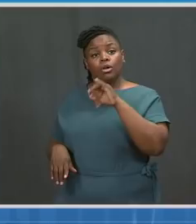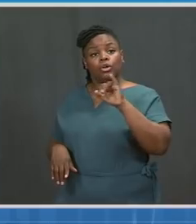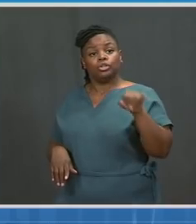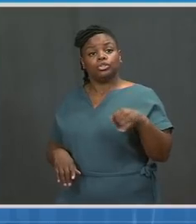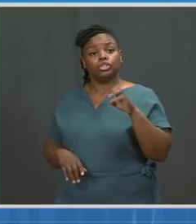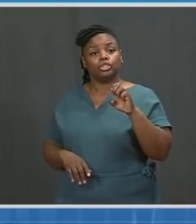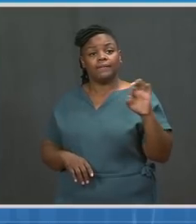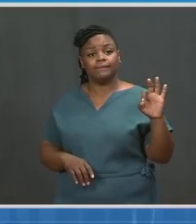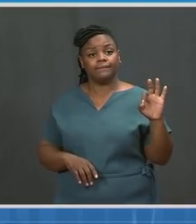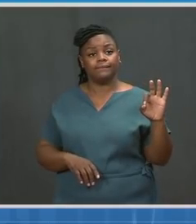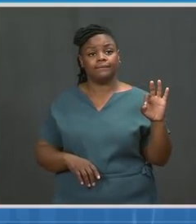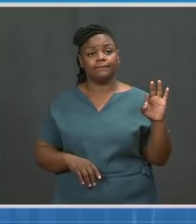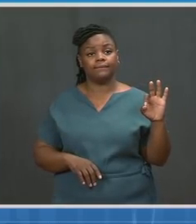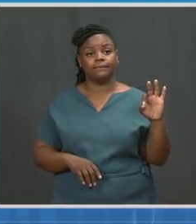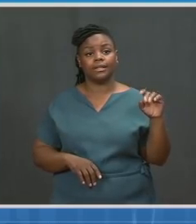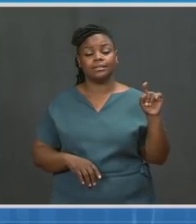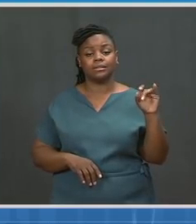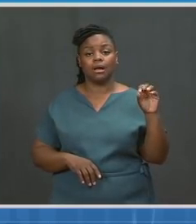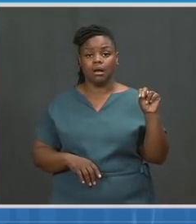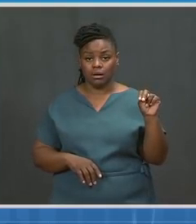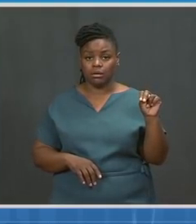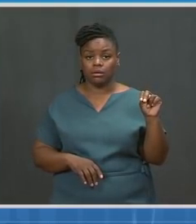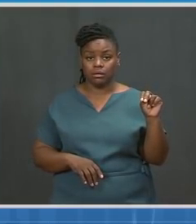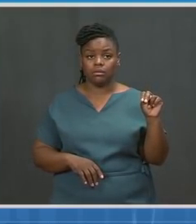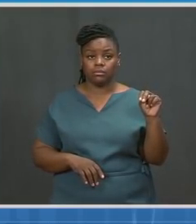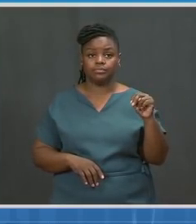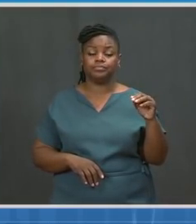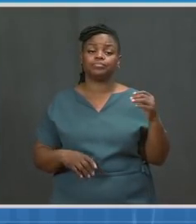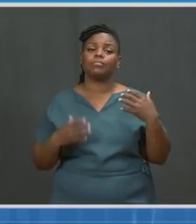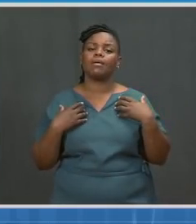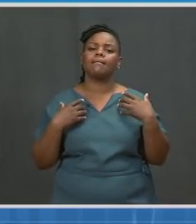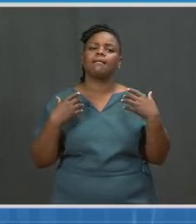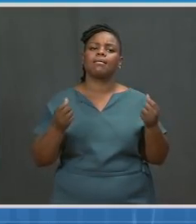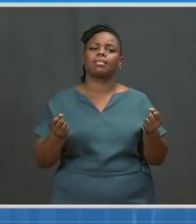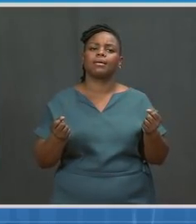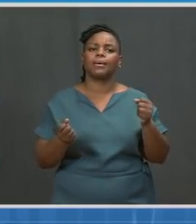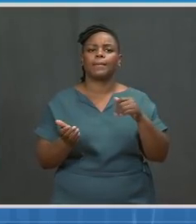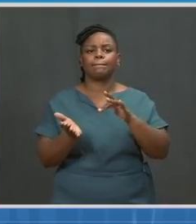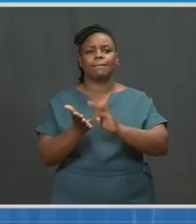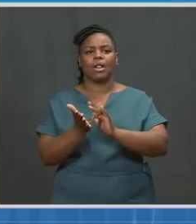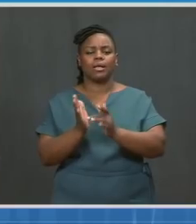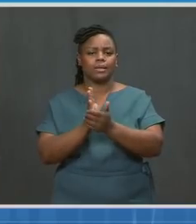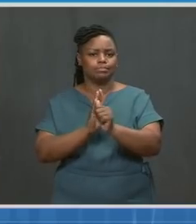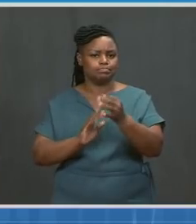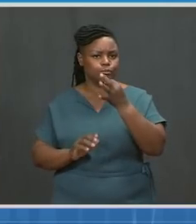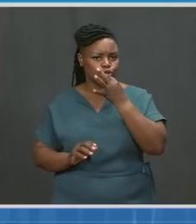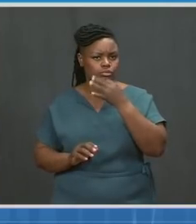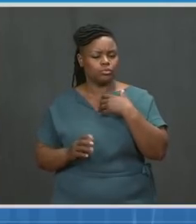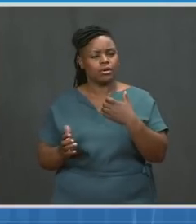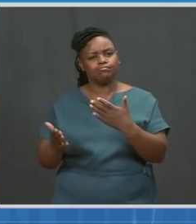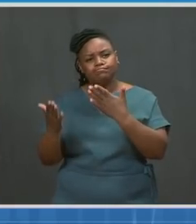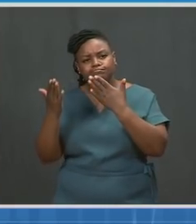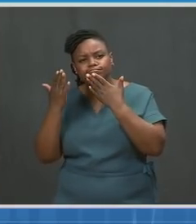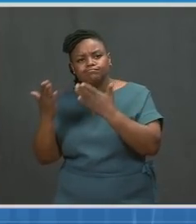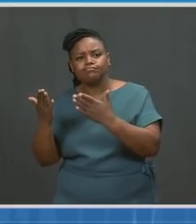and health and medical experts. On today's call, we thanked the governors for their leadership to date,